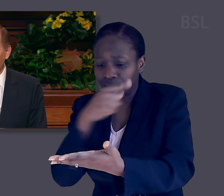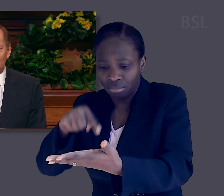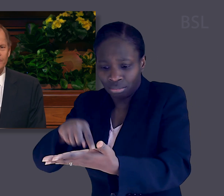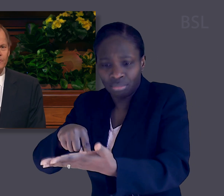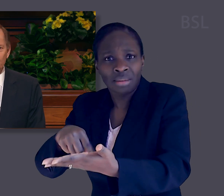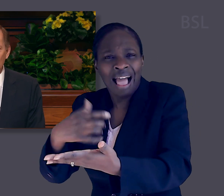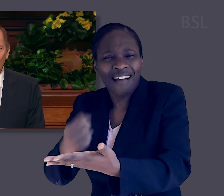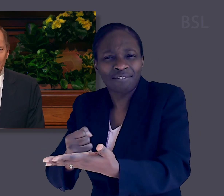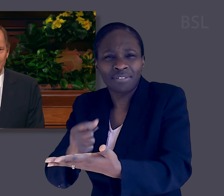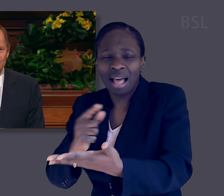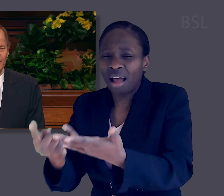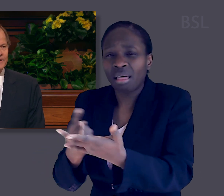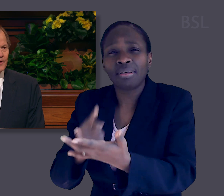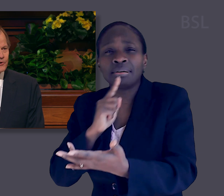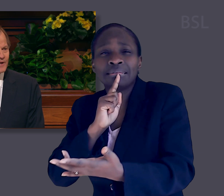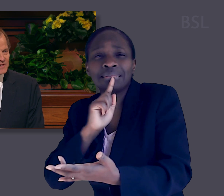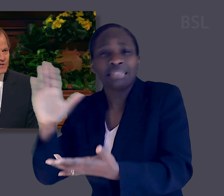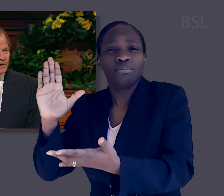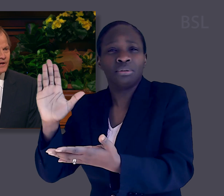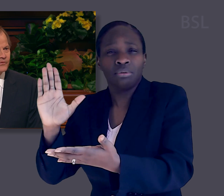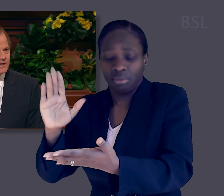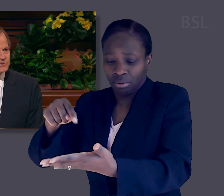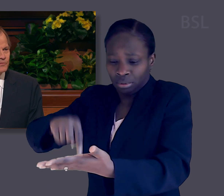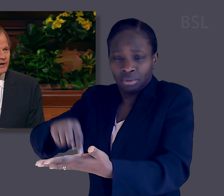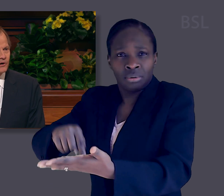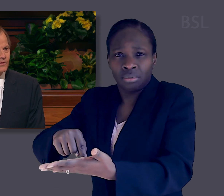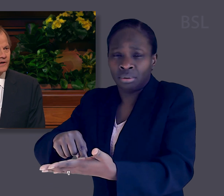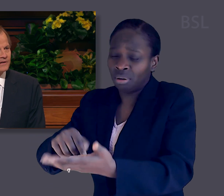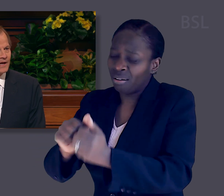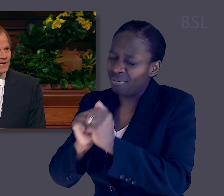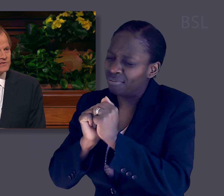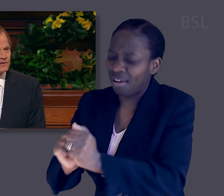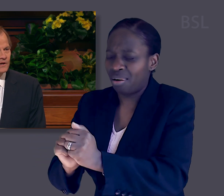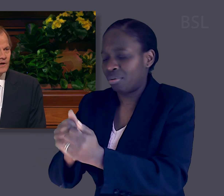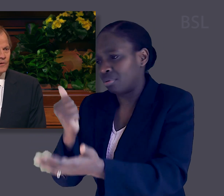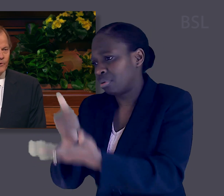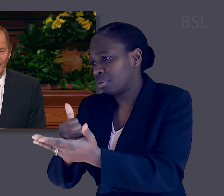A gift of unique witness, another testament of the Easter miracle that contains